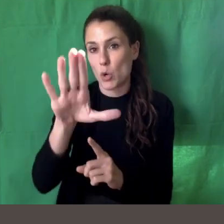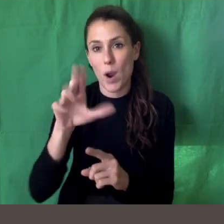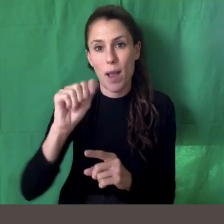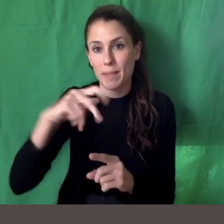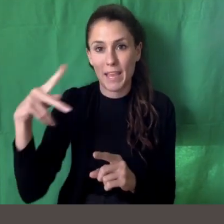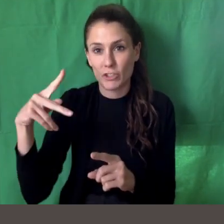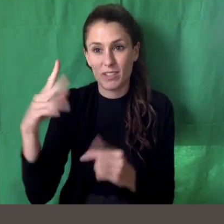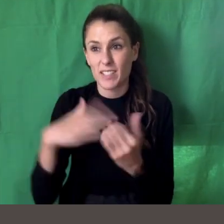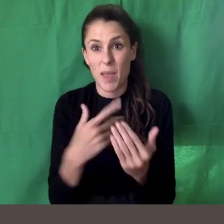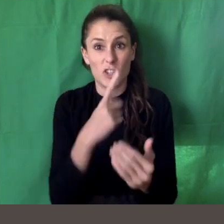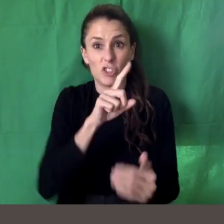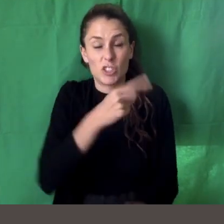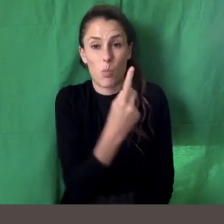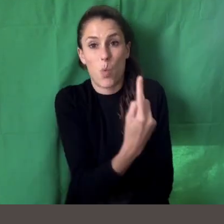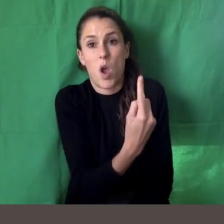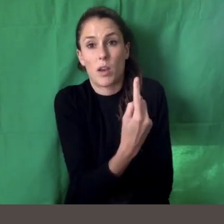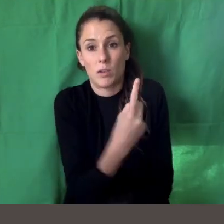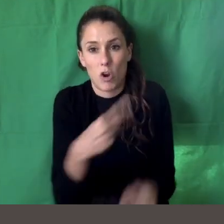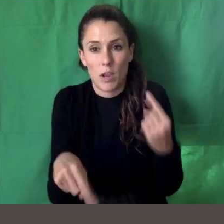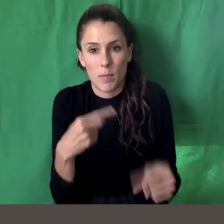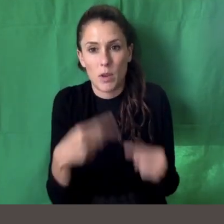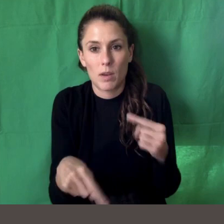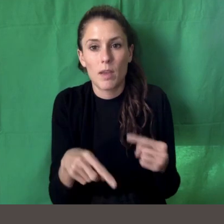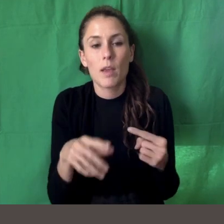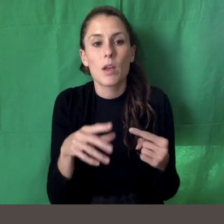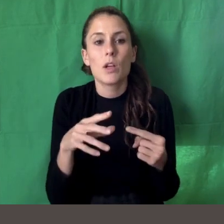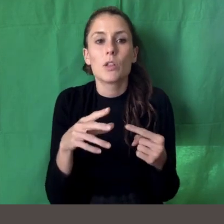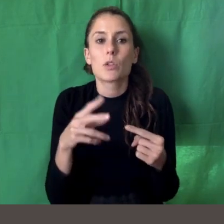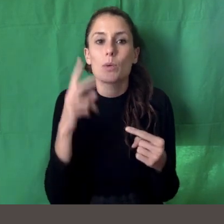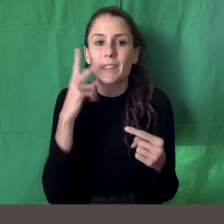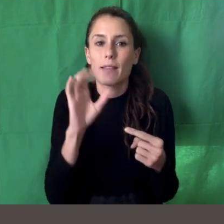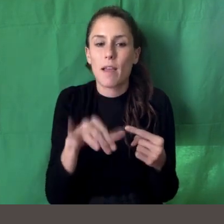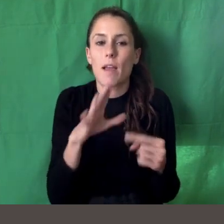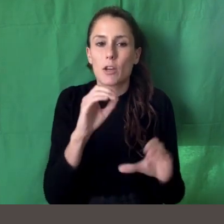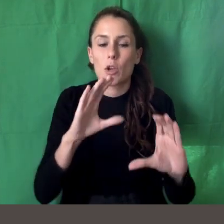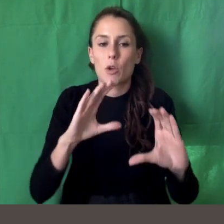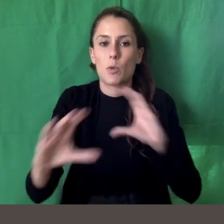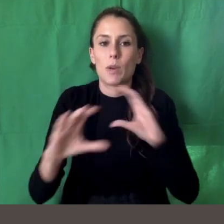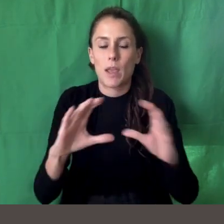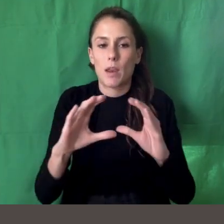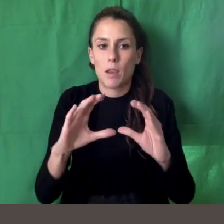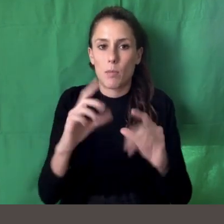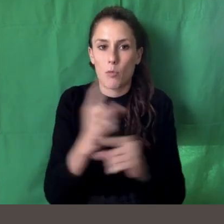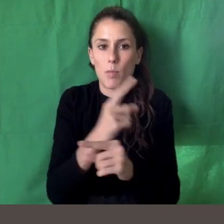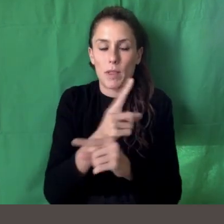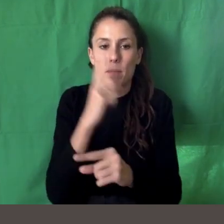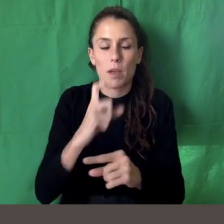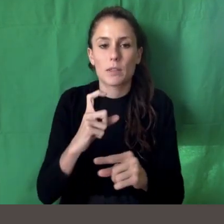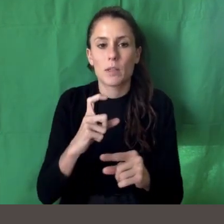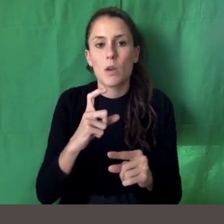simple argument and explaining these effects and communicating them properly is not easy because